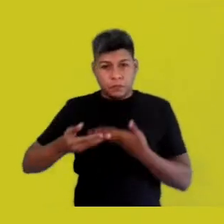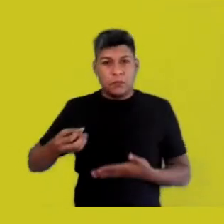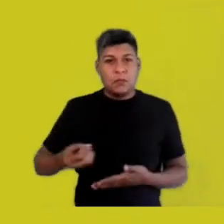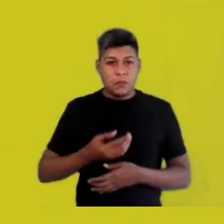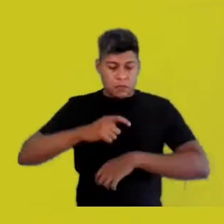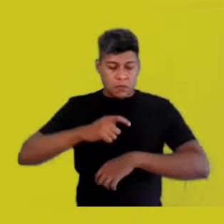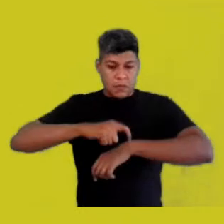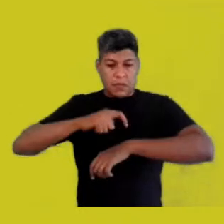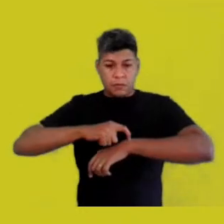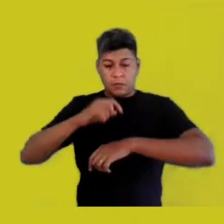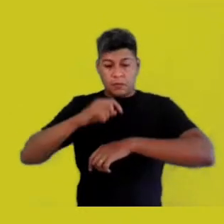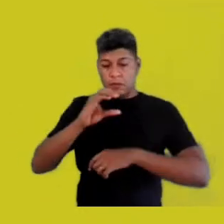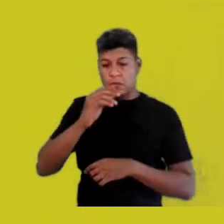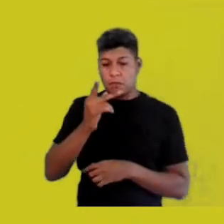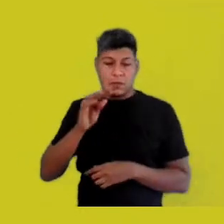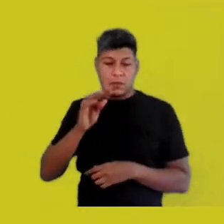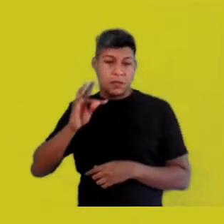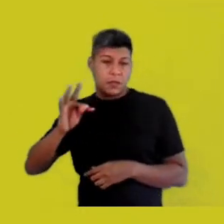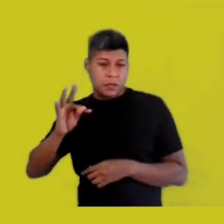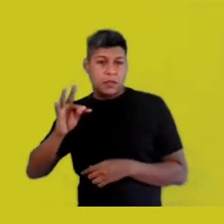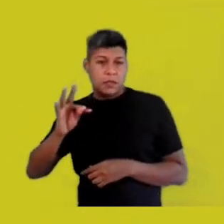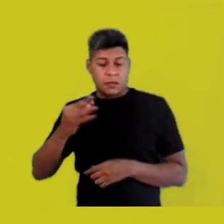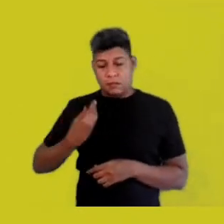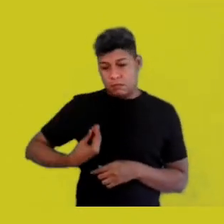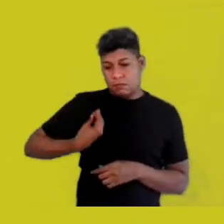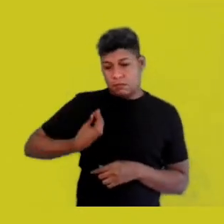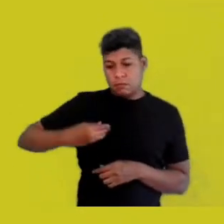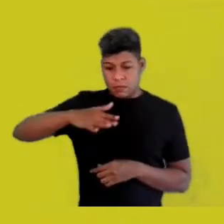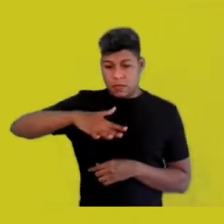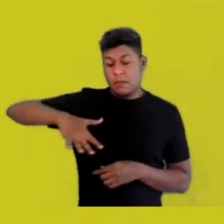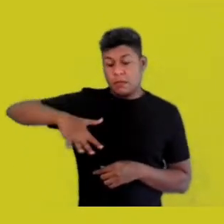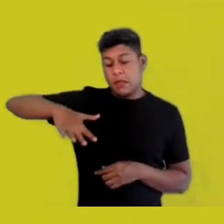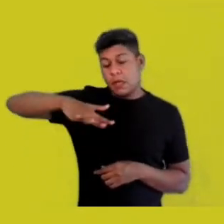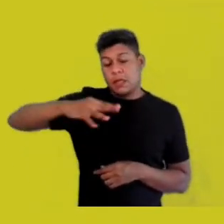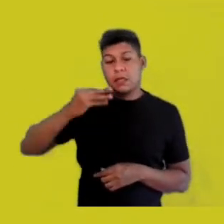of CPT’s actions in the experiment and creation environment,